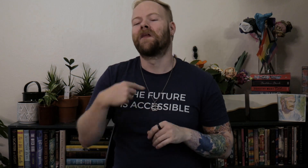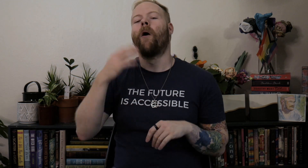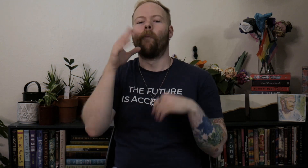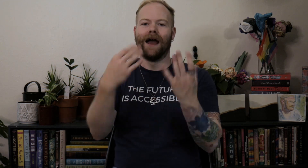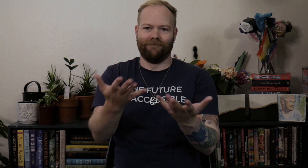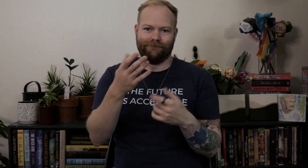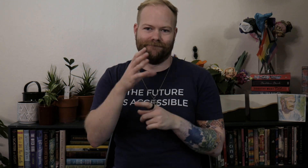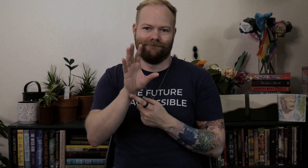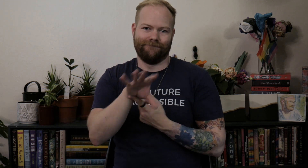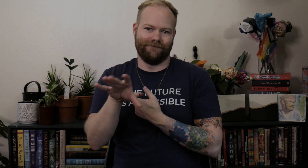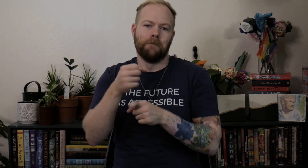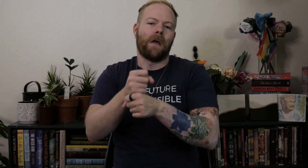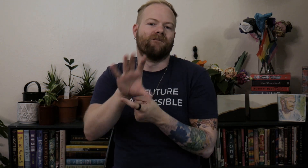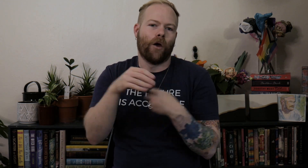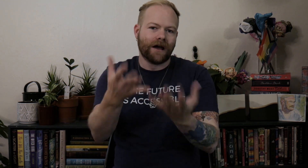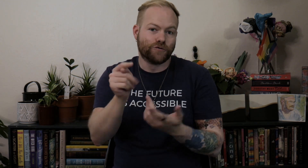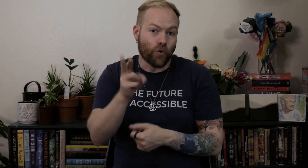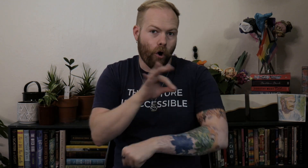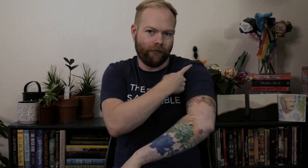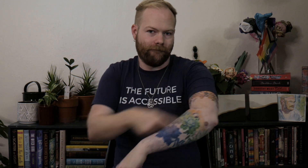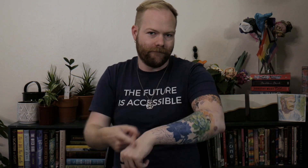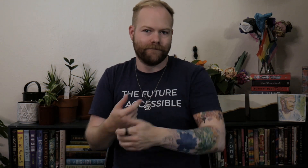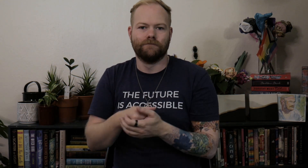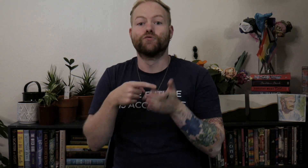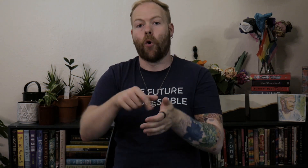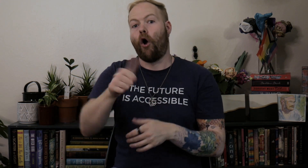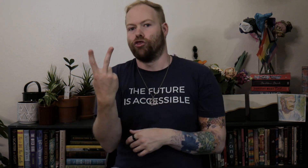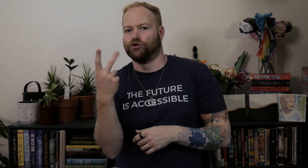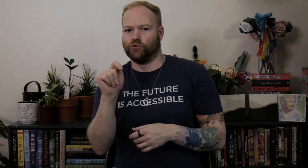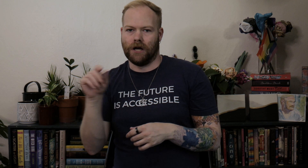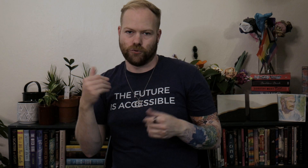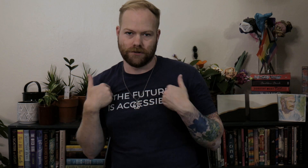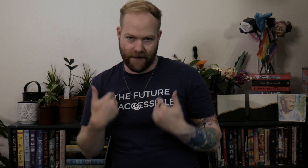I will make a video giving you a tour of this sleeve, and show the other two I have.